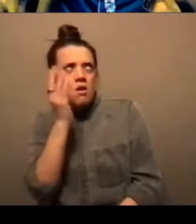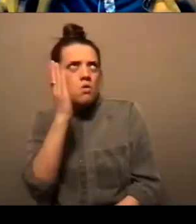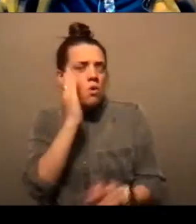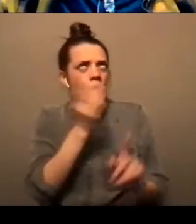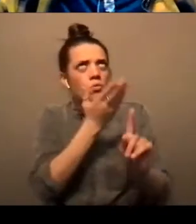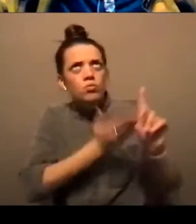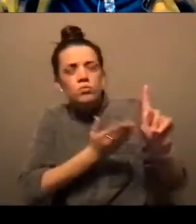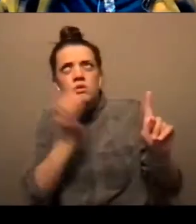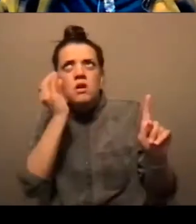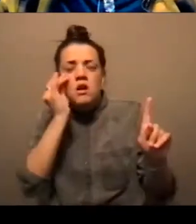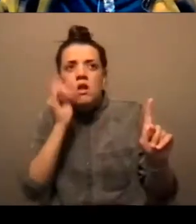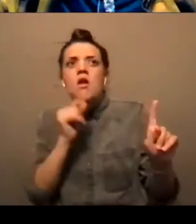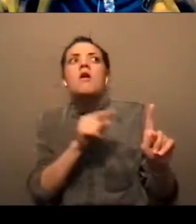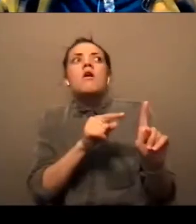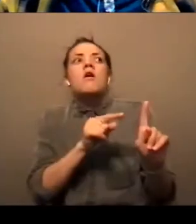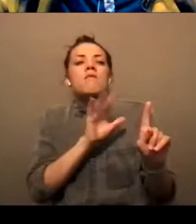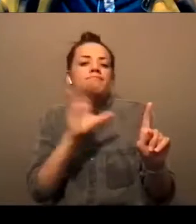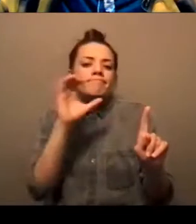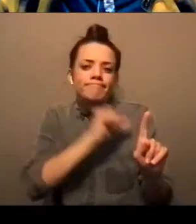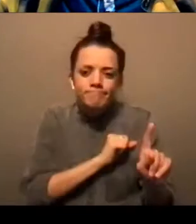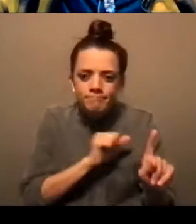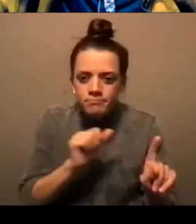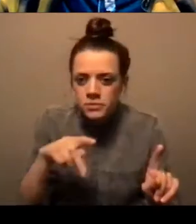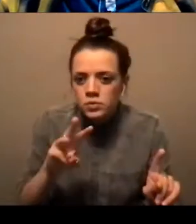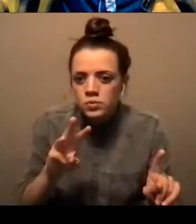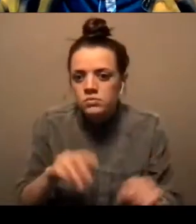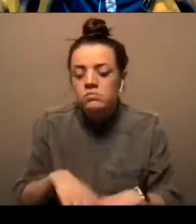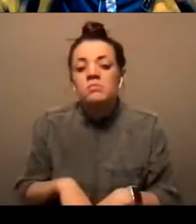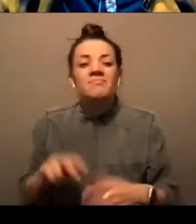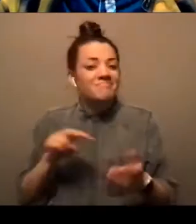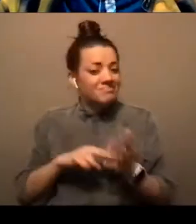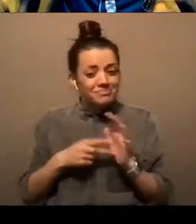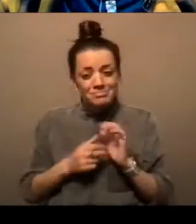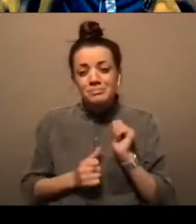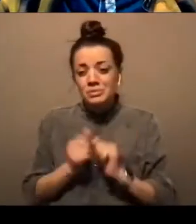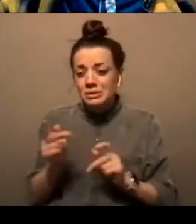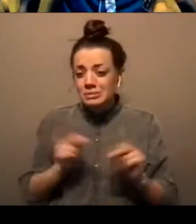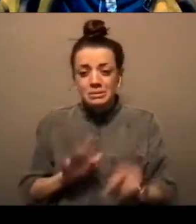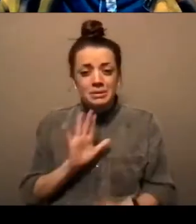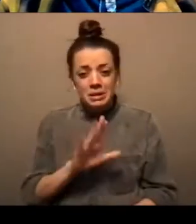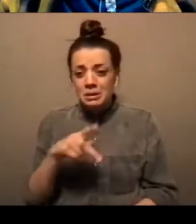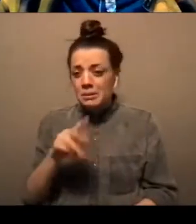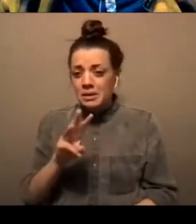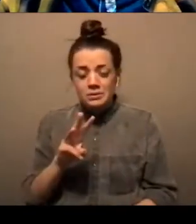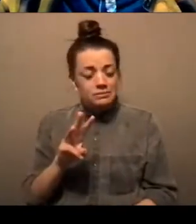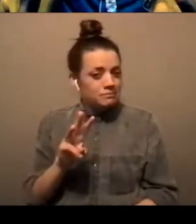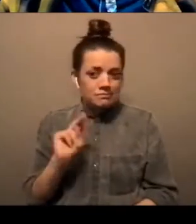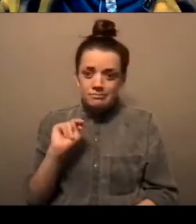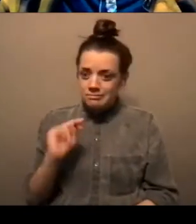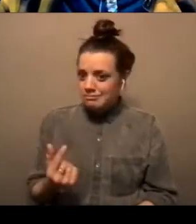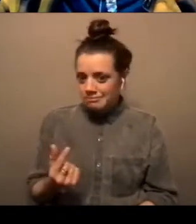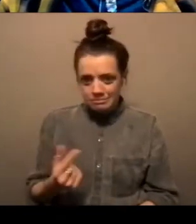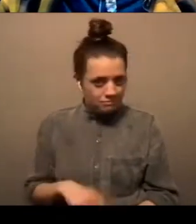And so, yeah, most people's passwords are very bad and most people reuse the same password